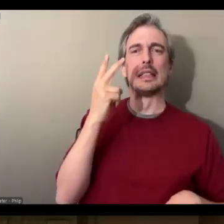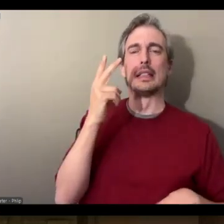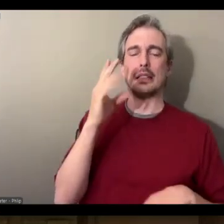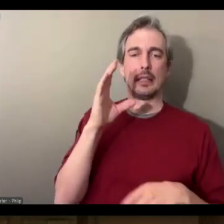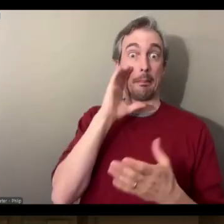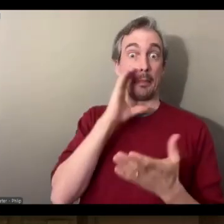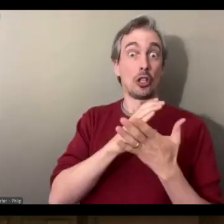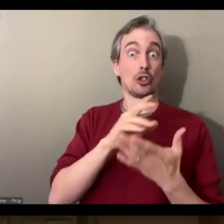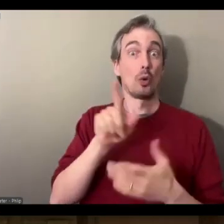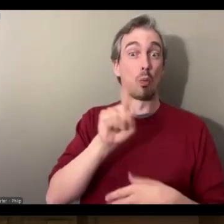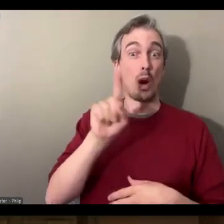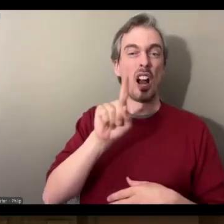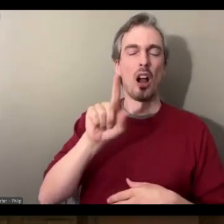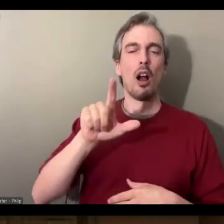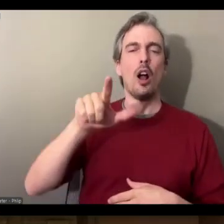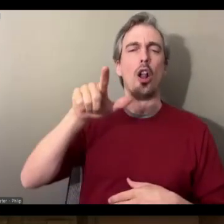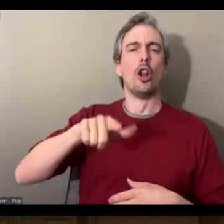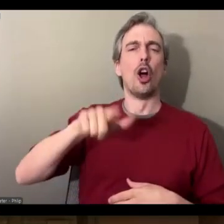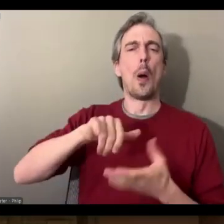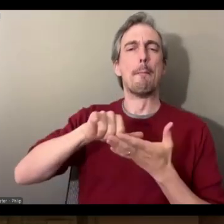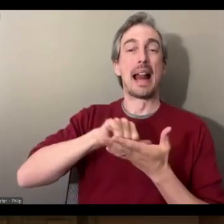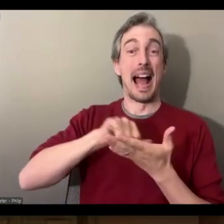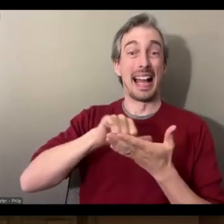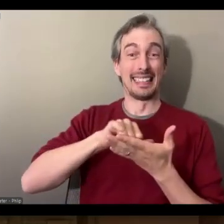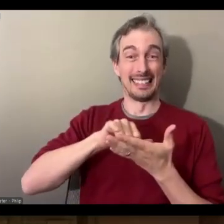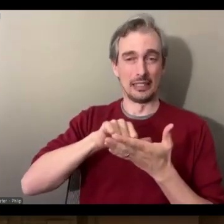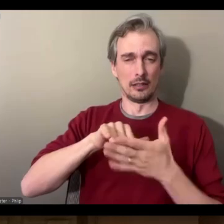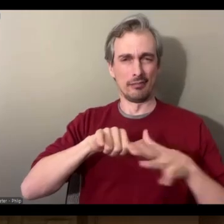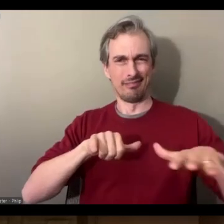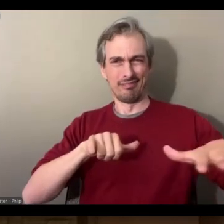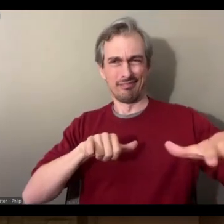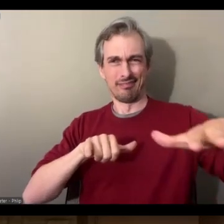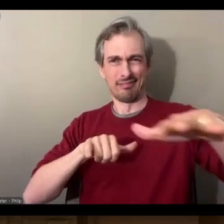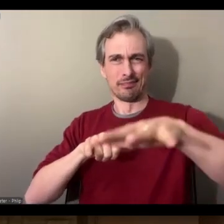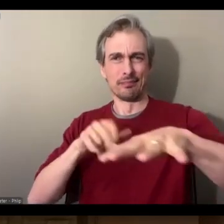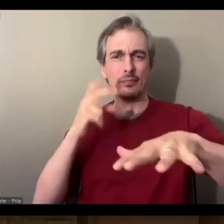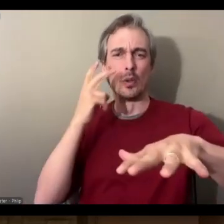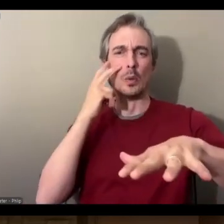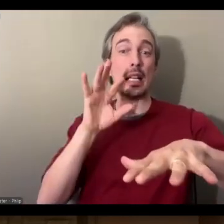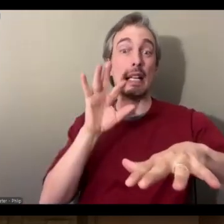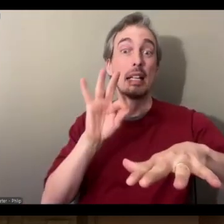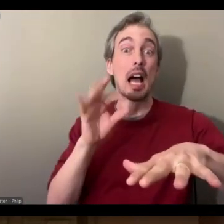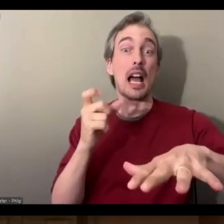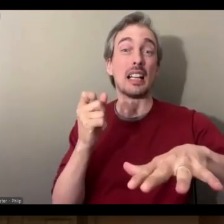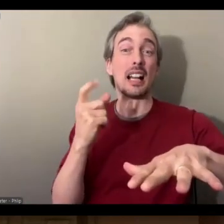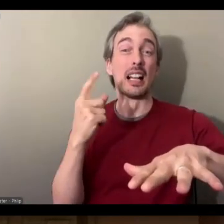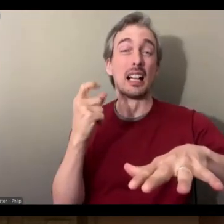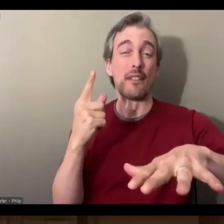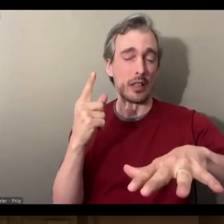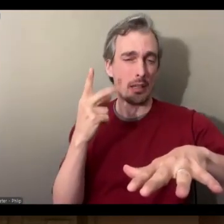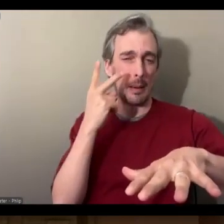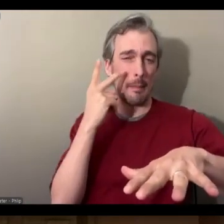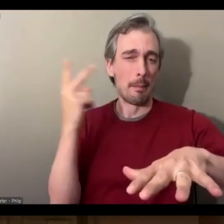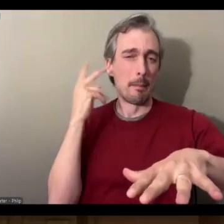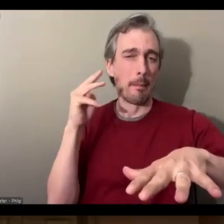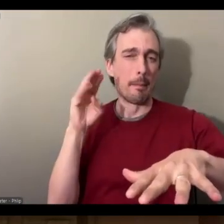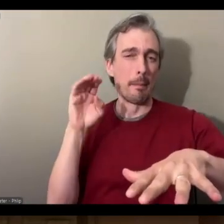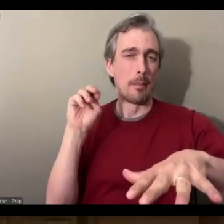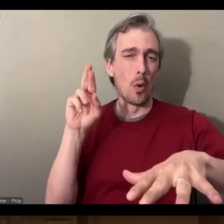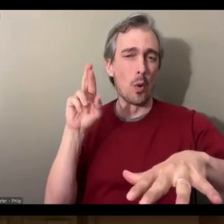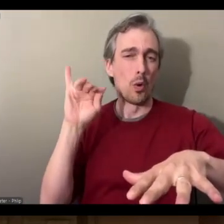And it is surrounded by skyscrapers. There's also the transportation hub in the image. There's a